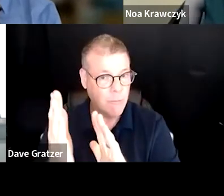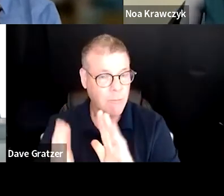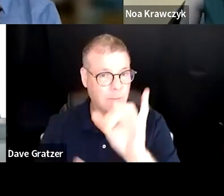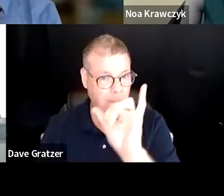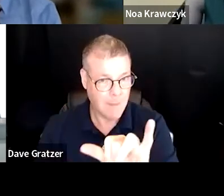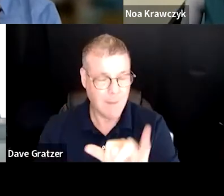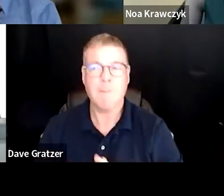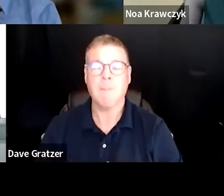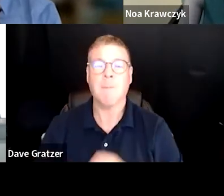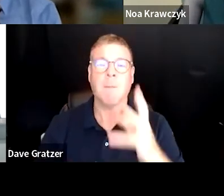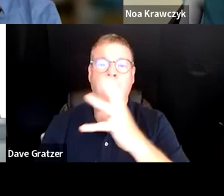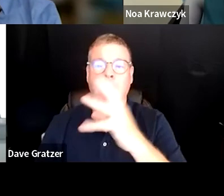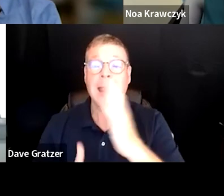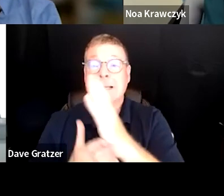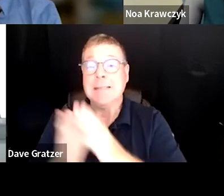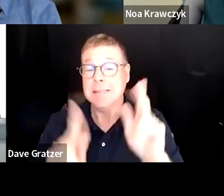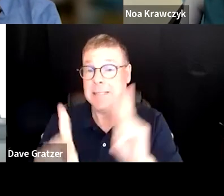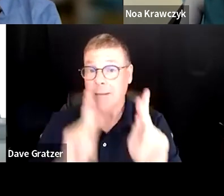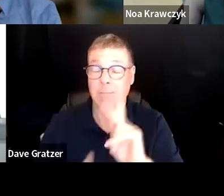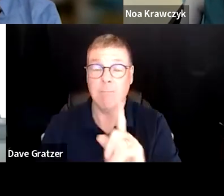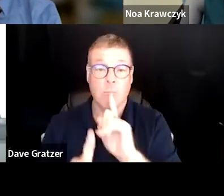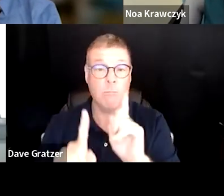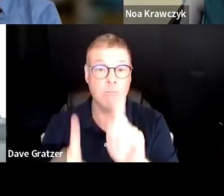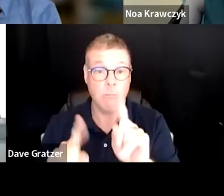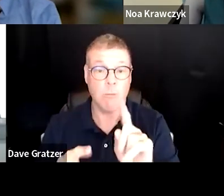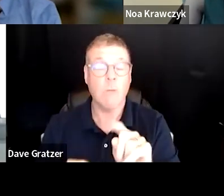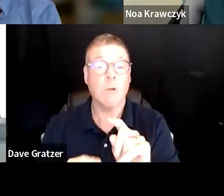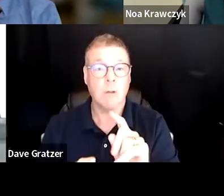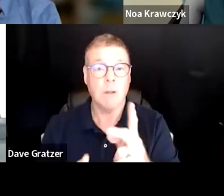and some folks are reporting applying for waivers